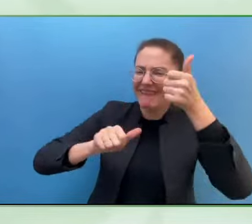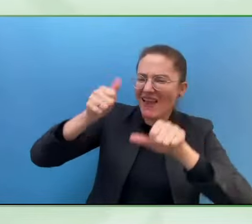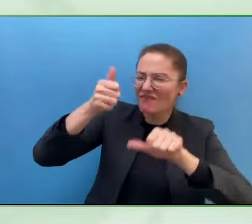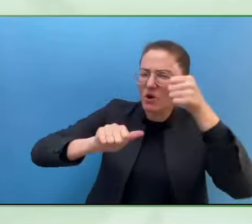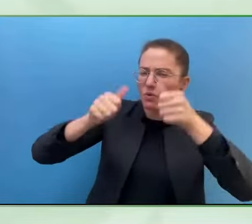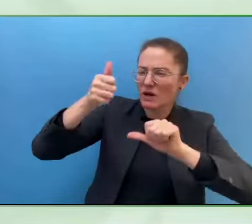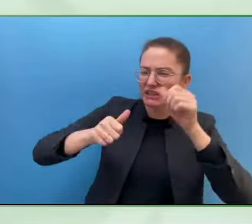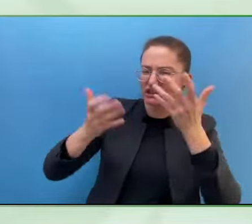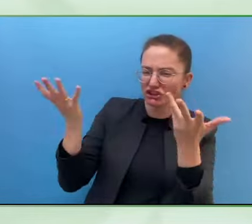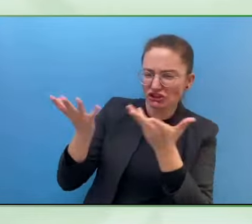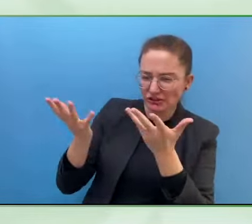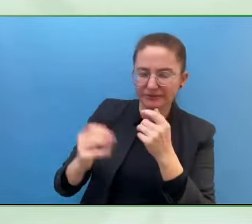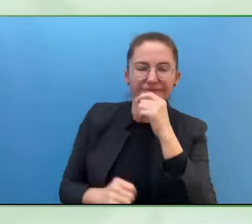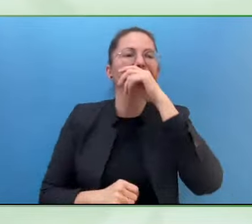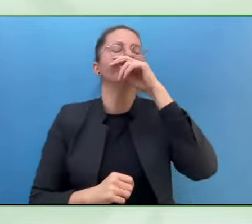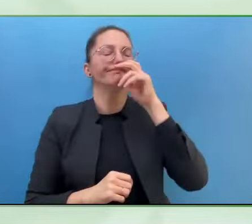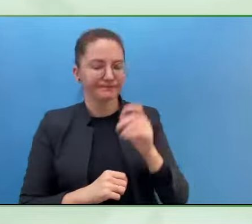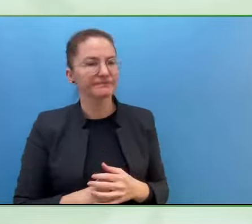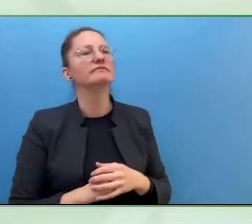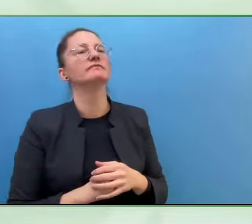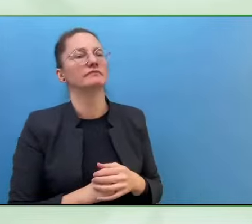They evaluate for us.